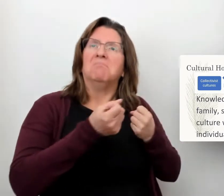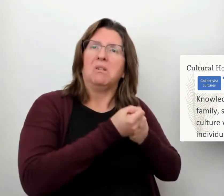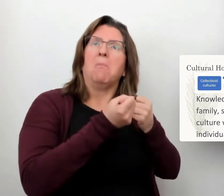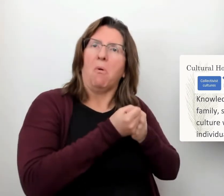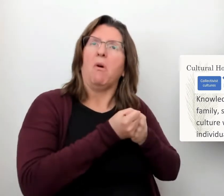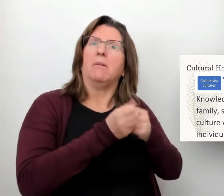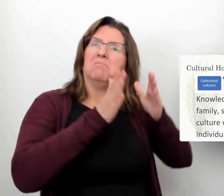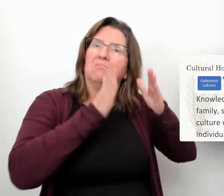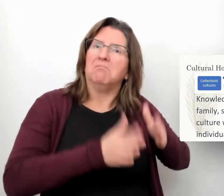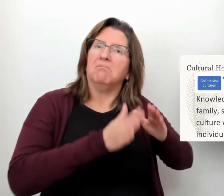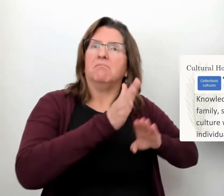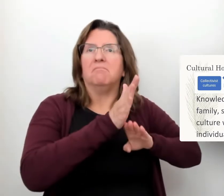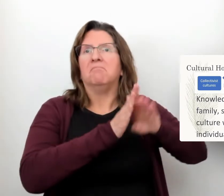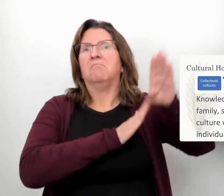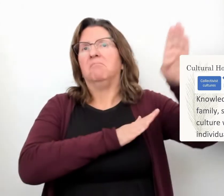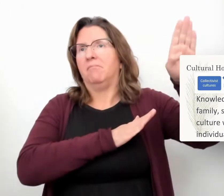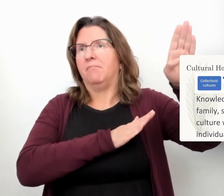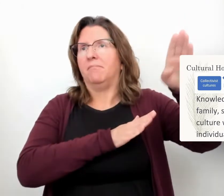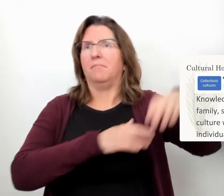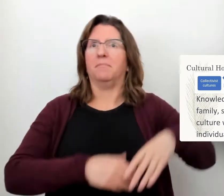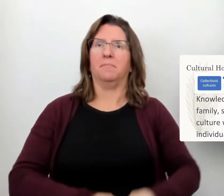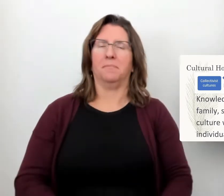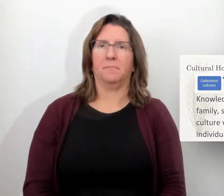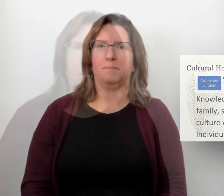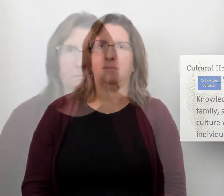to understand and support the child's development.